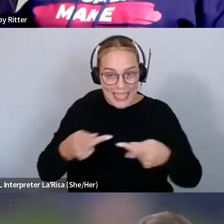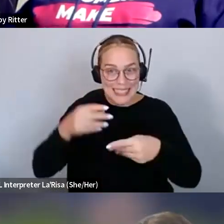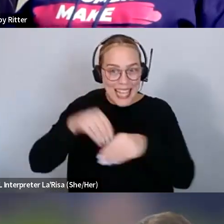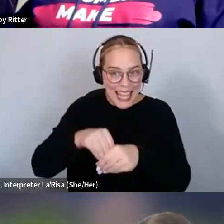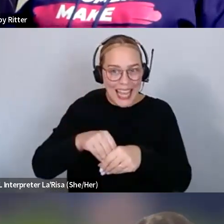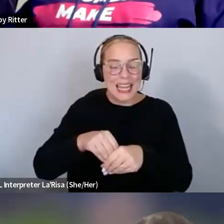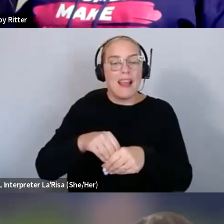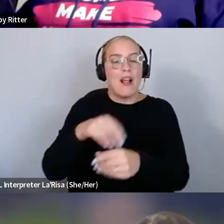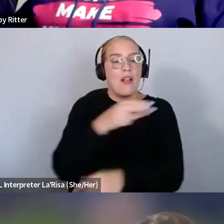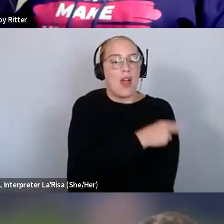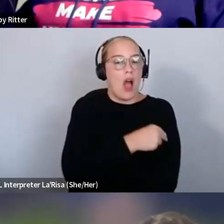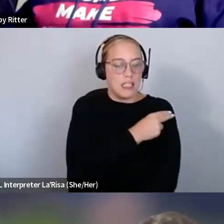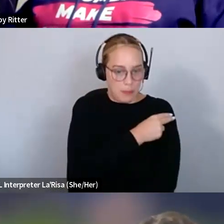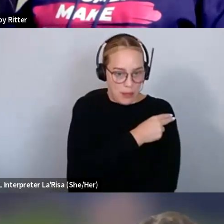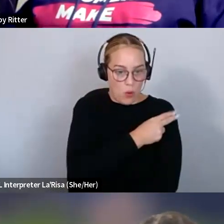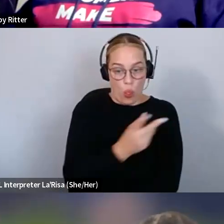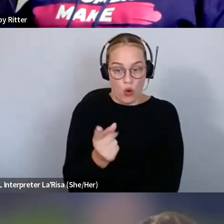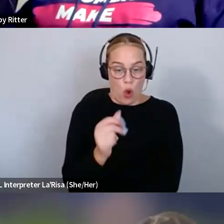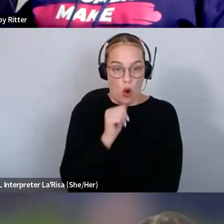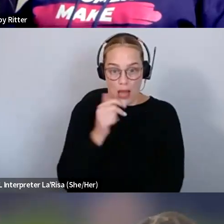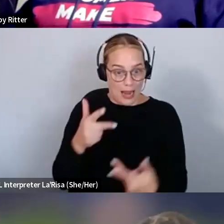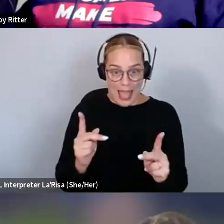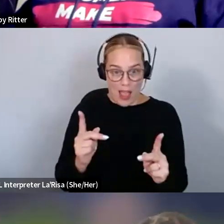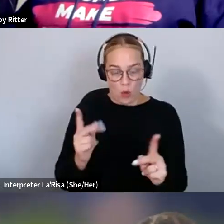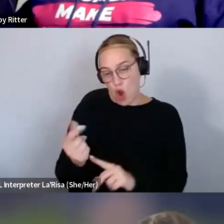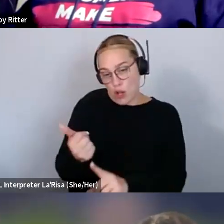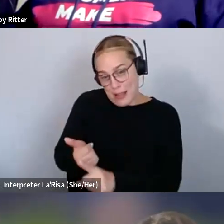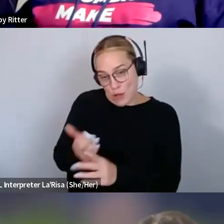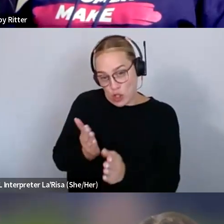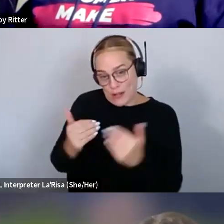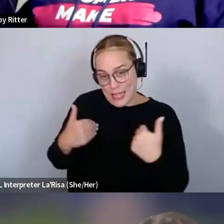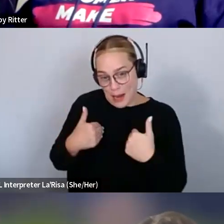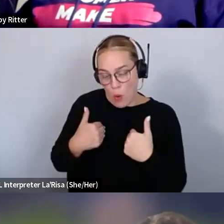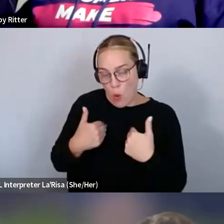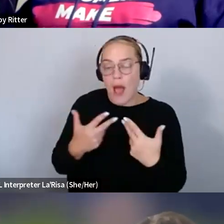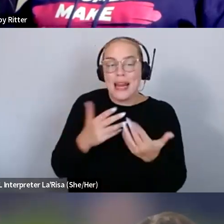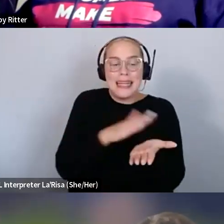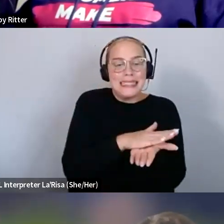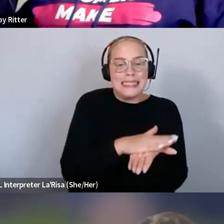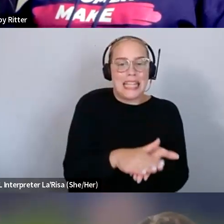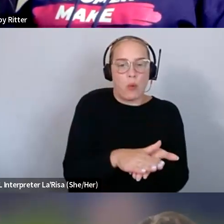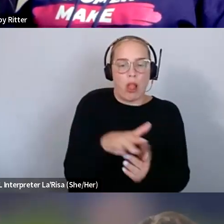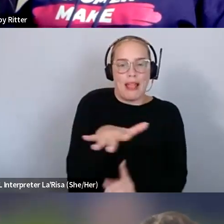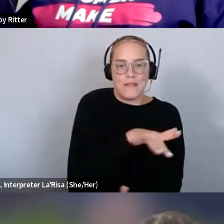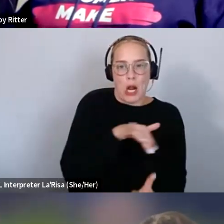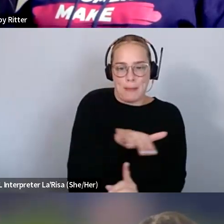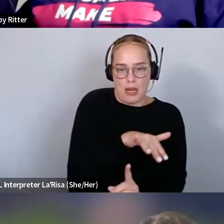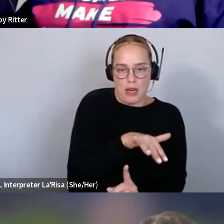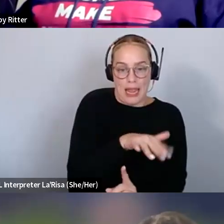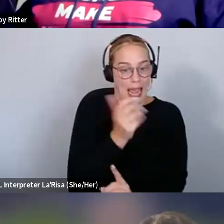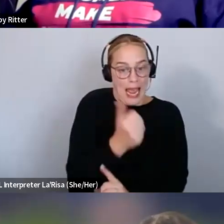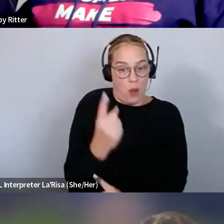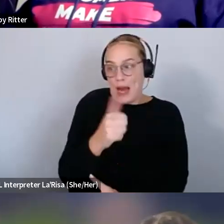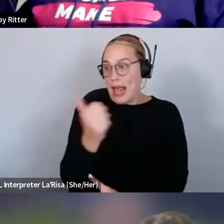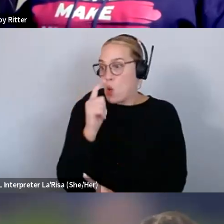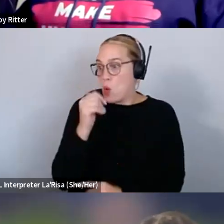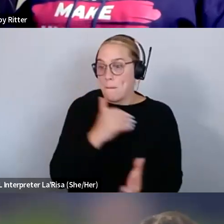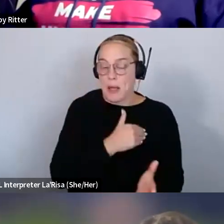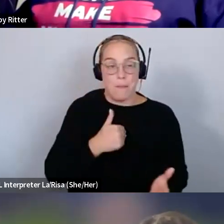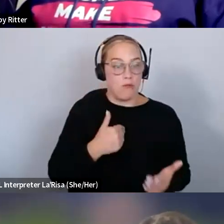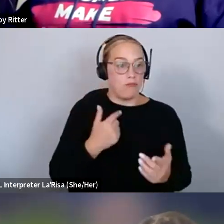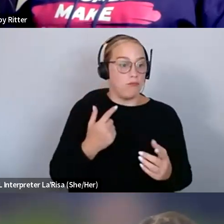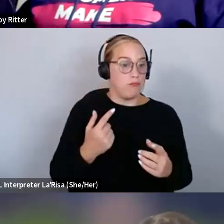only places in a hospital where a dog cannot go -- a service animal cannot